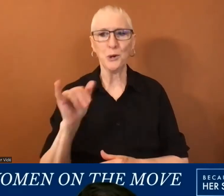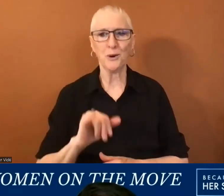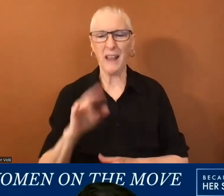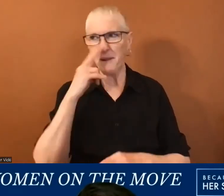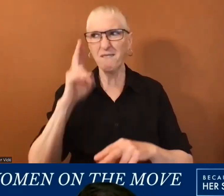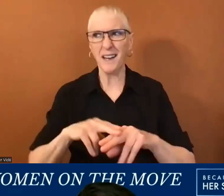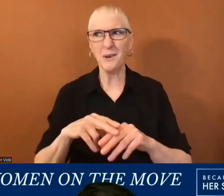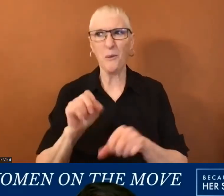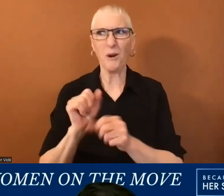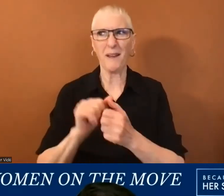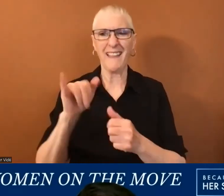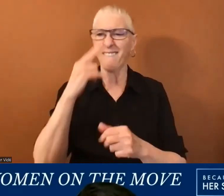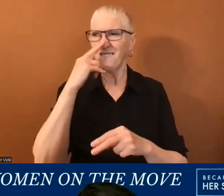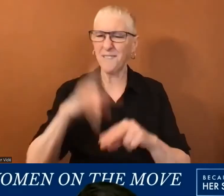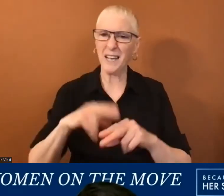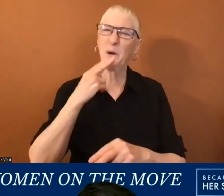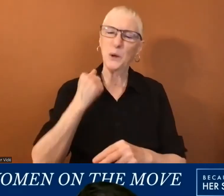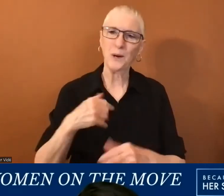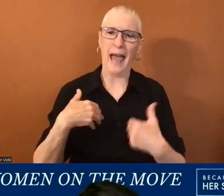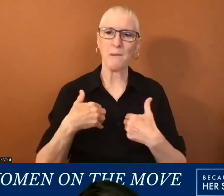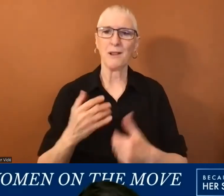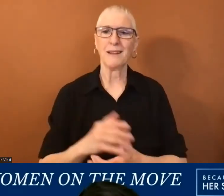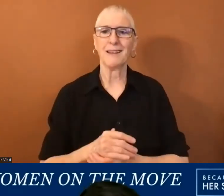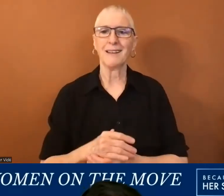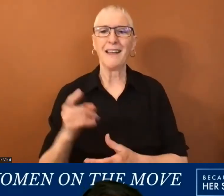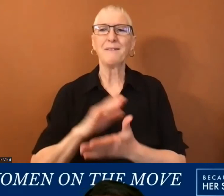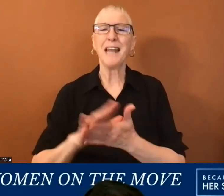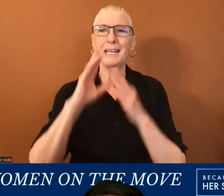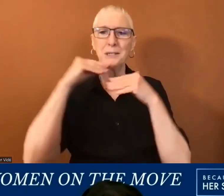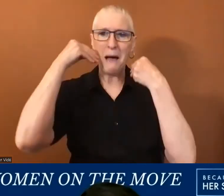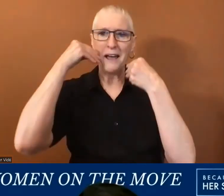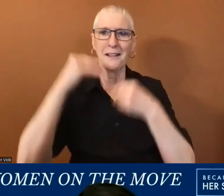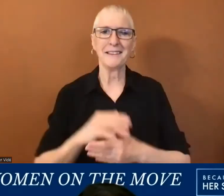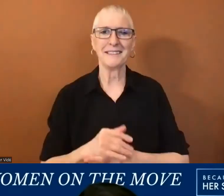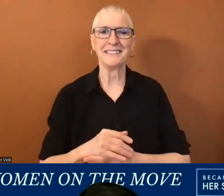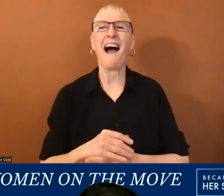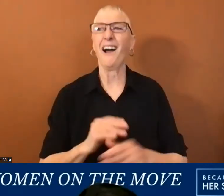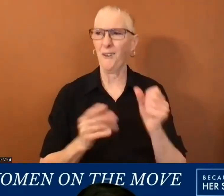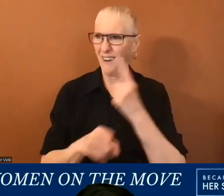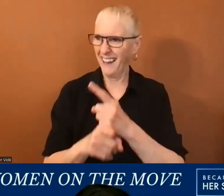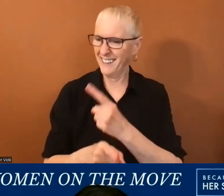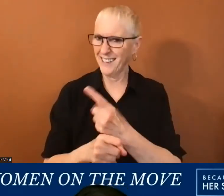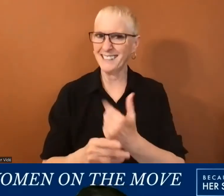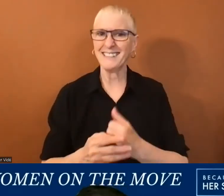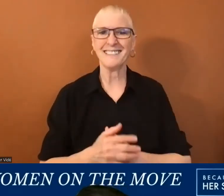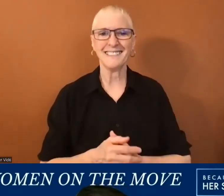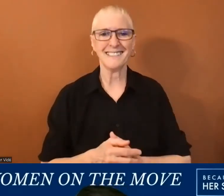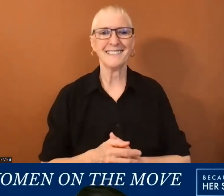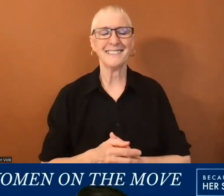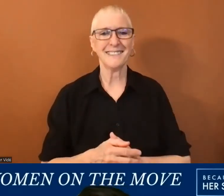work with such a fun and cute animal. >>Kim: Yes, they have a nice smile. >>Shelby: They do. So we have a question